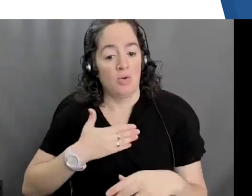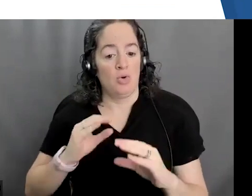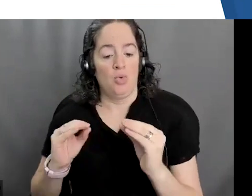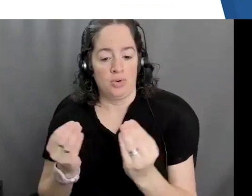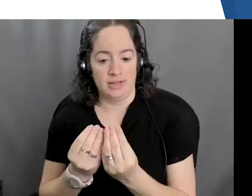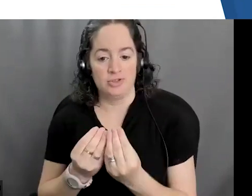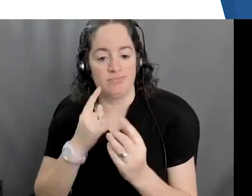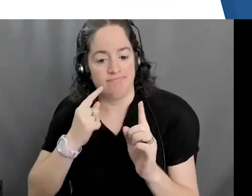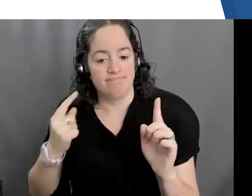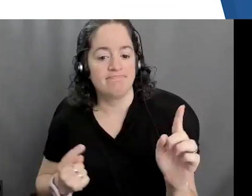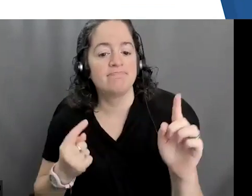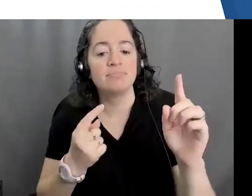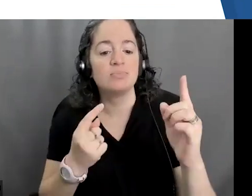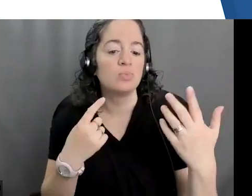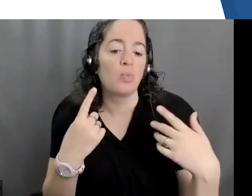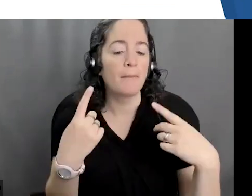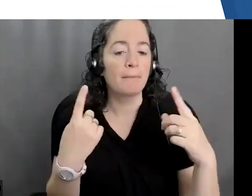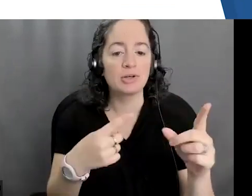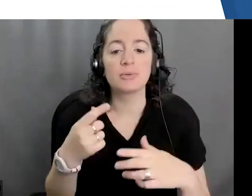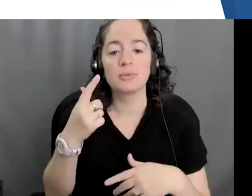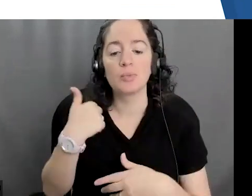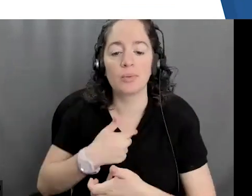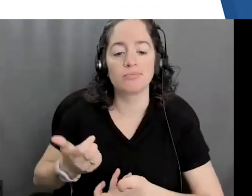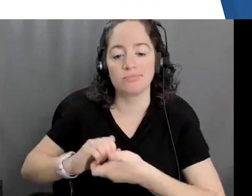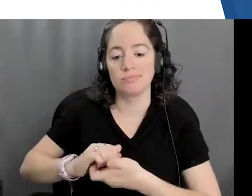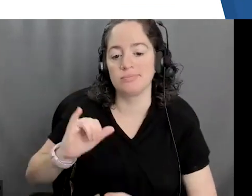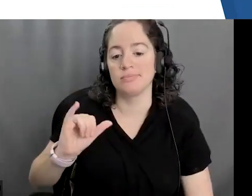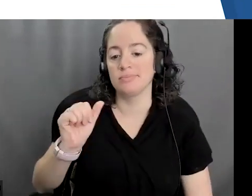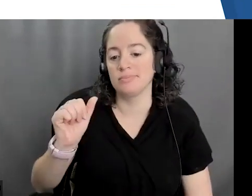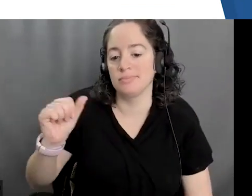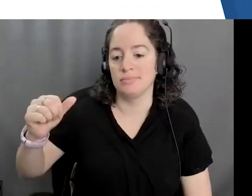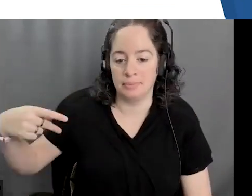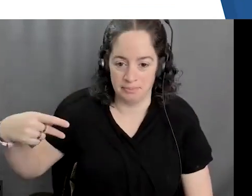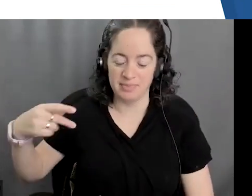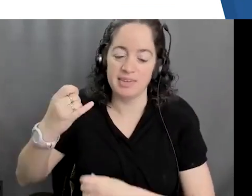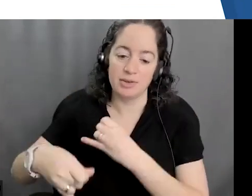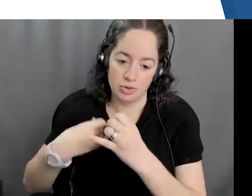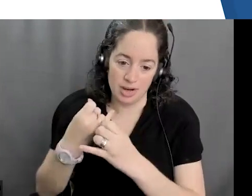the International Association of Accessibility Professionals, which is abbreviated IAAP.